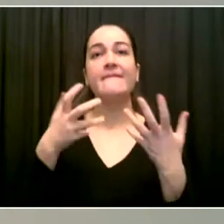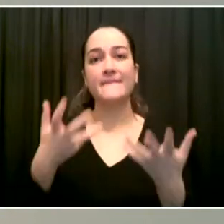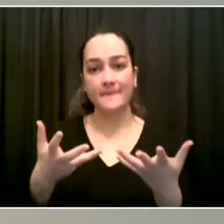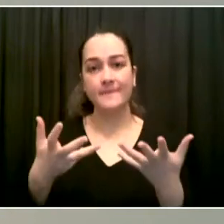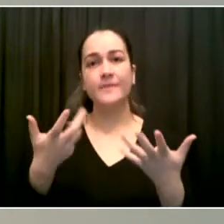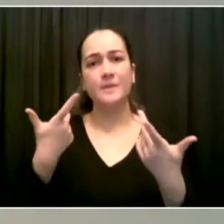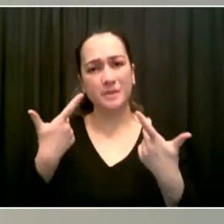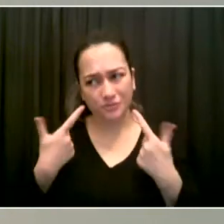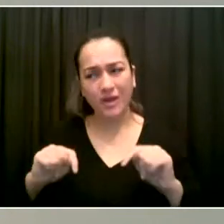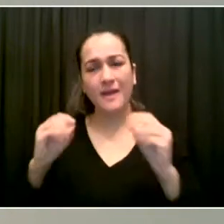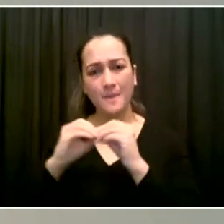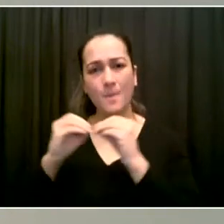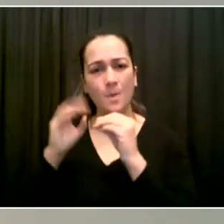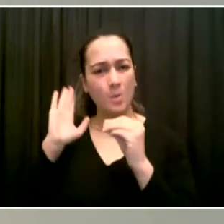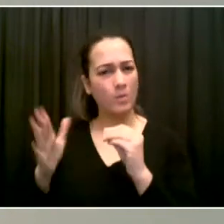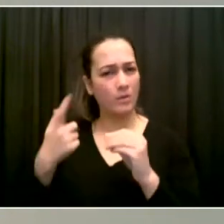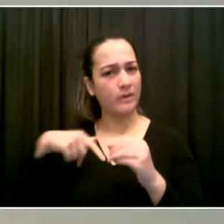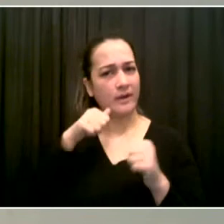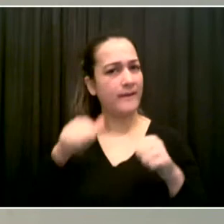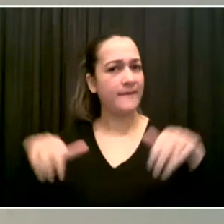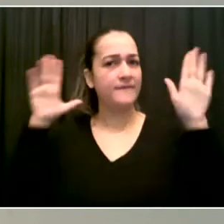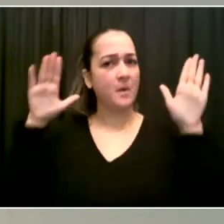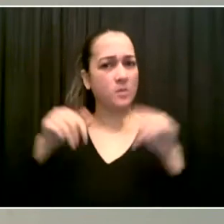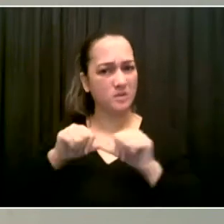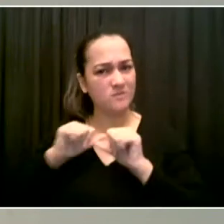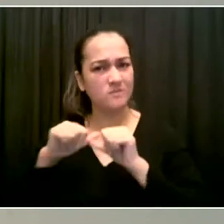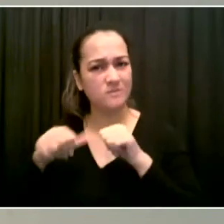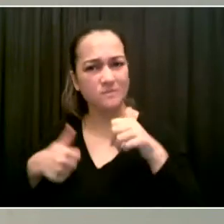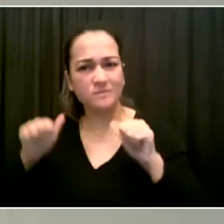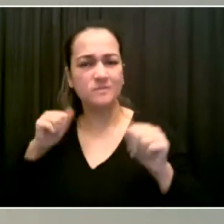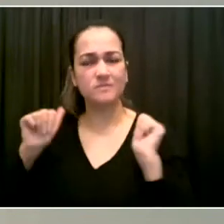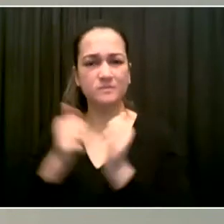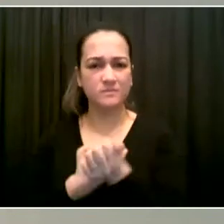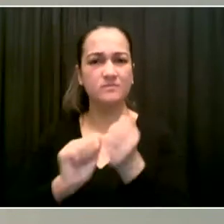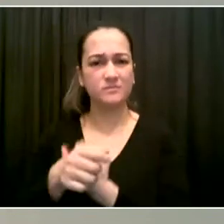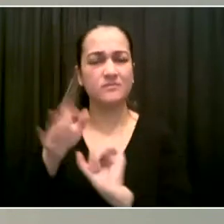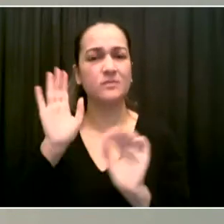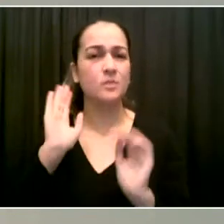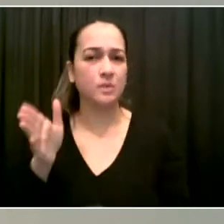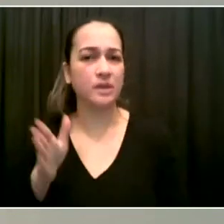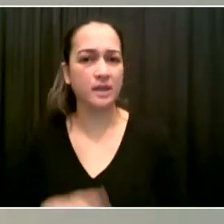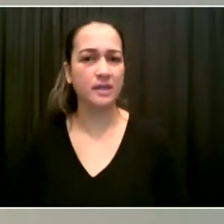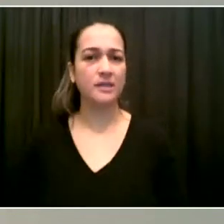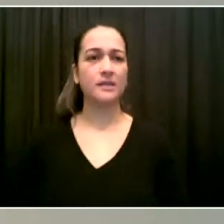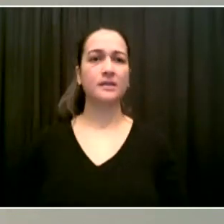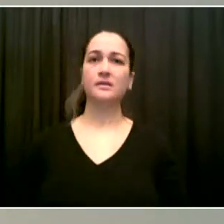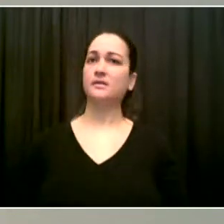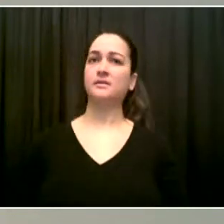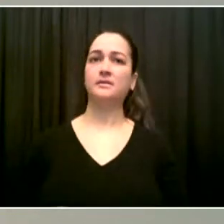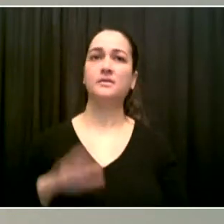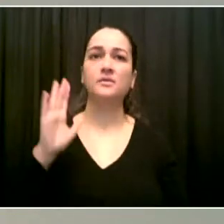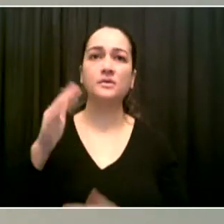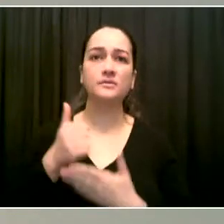EFFORTS IN THE COMING MONTHS STARTING WITH OUTREACH AND ENGAGEMENT PARTICULARLY IN TREATMENTS T TT HA WE KNOW WORK FOR